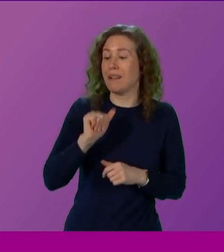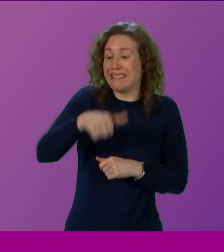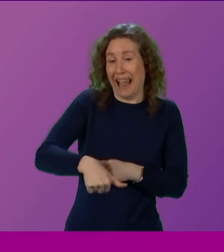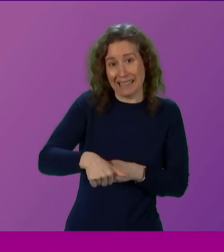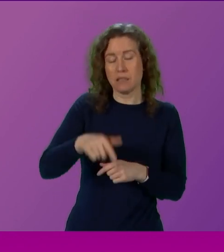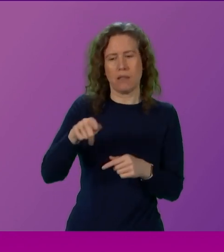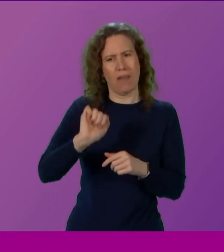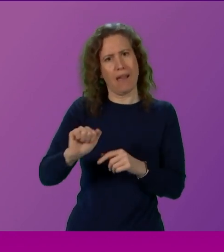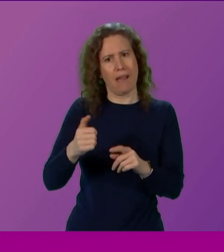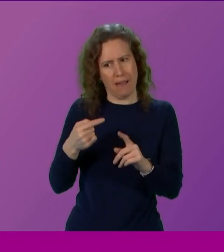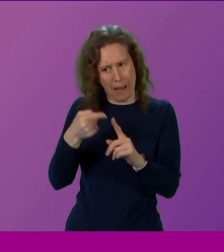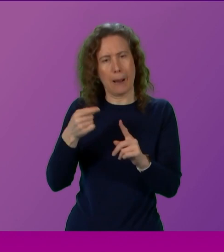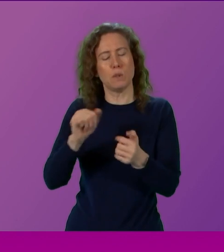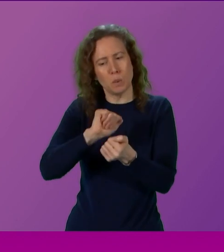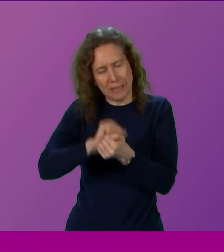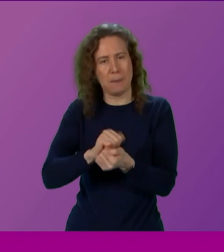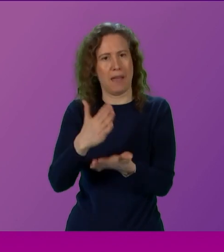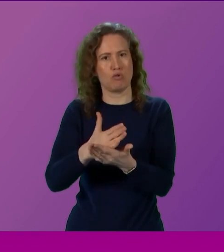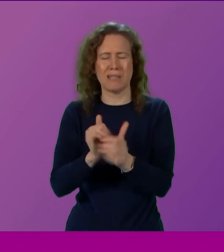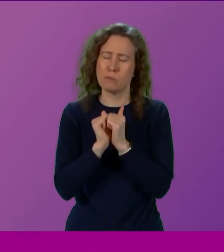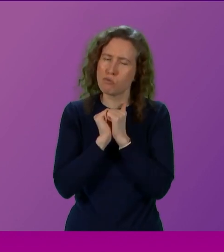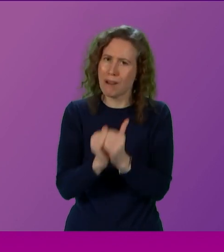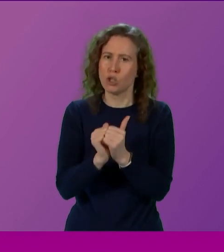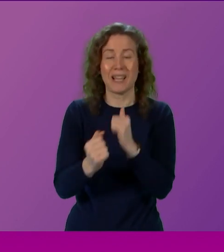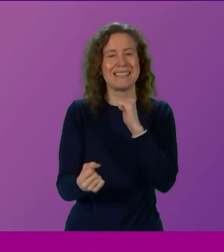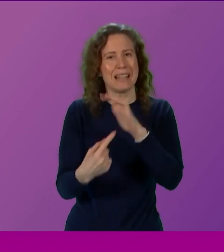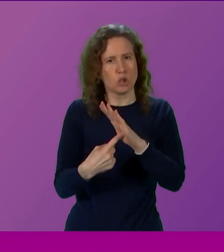retain that trust. It is precious and it is essential to achieving anything.